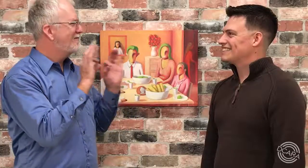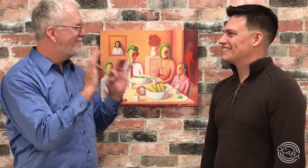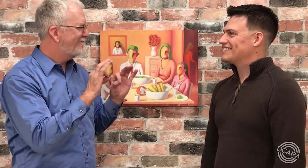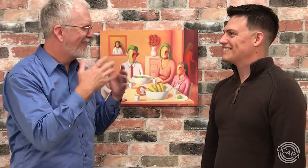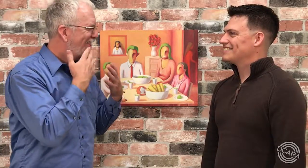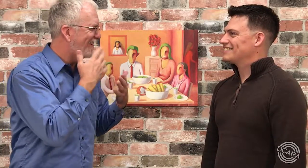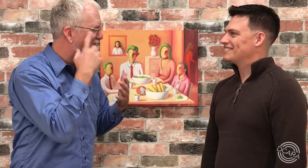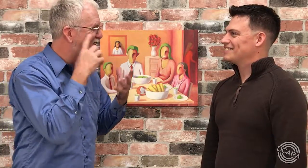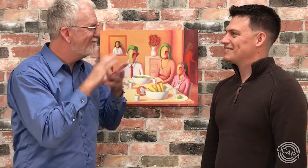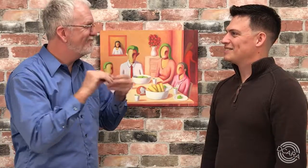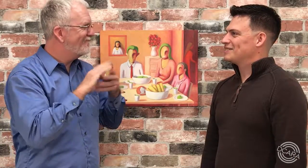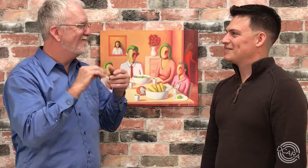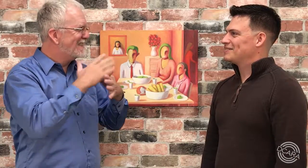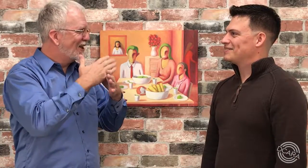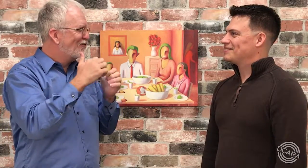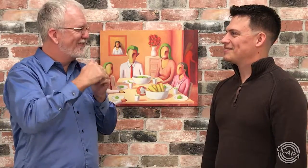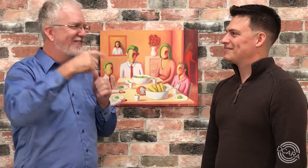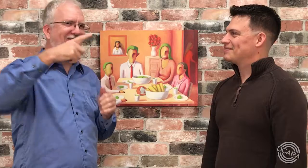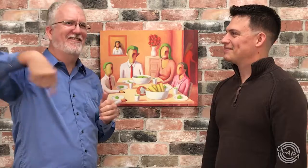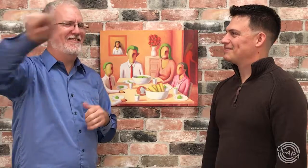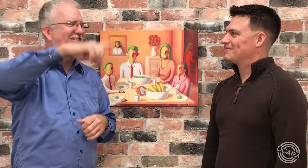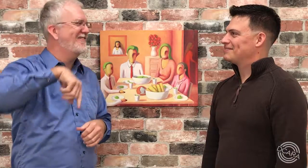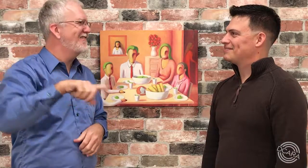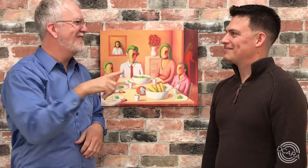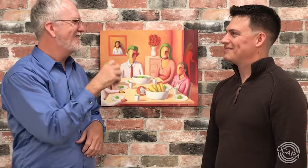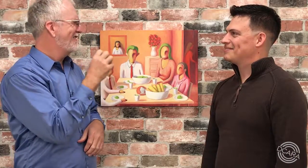Ray: Perfect! Thank you for sharing with us.